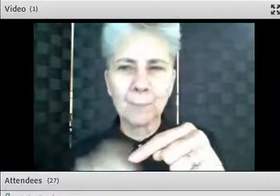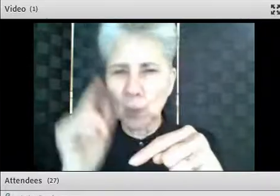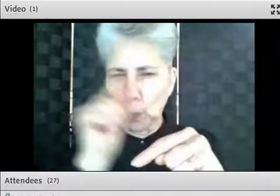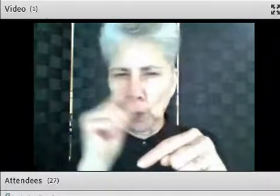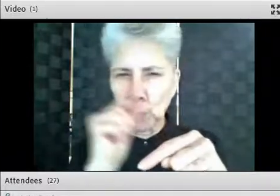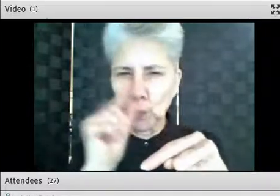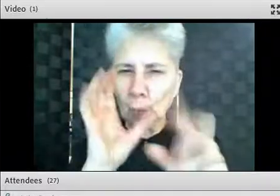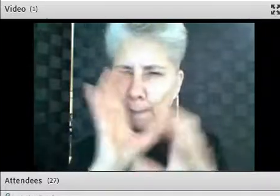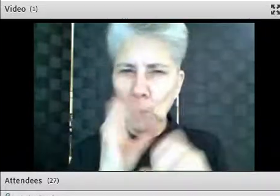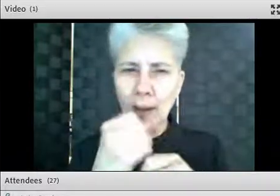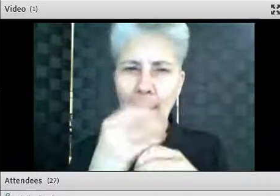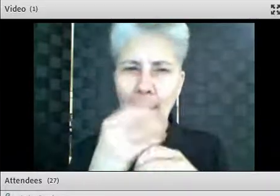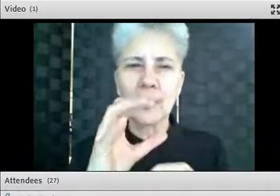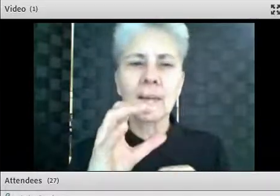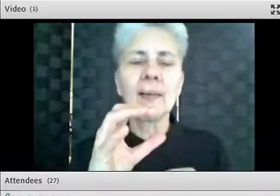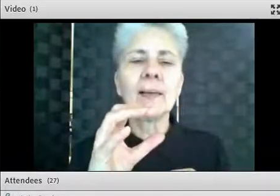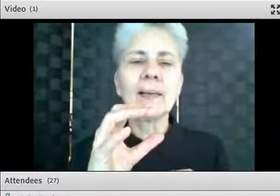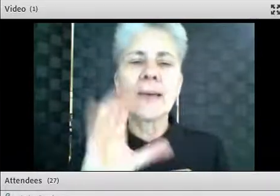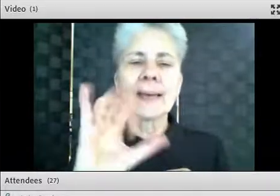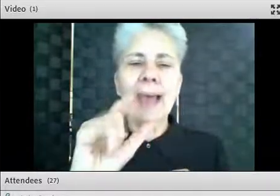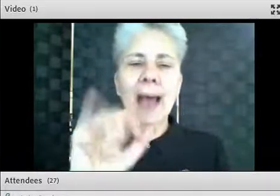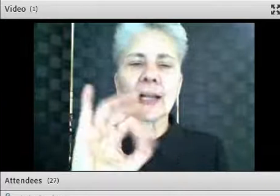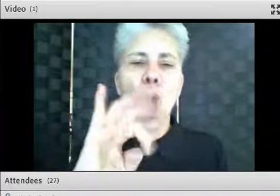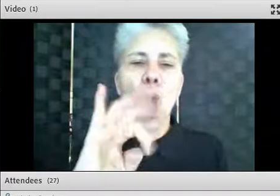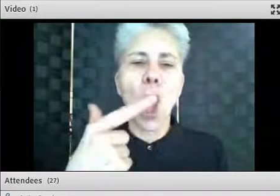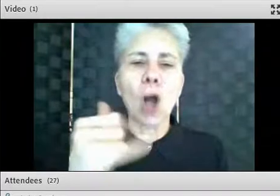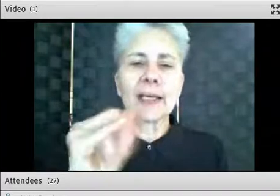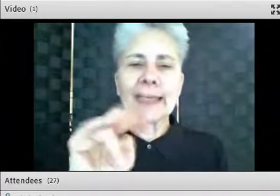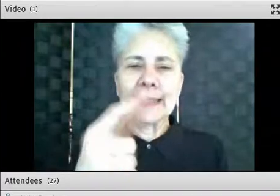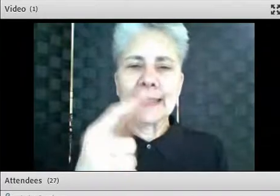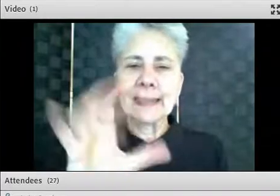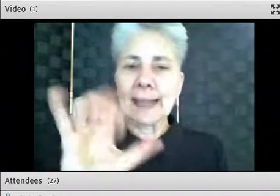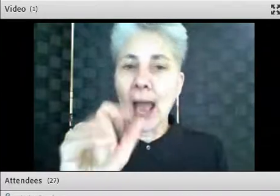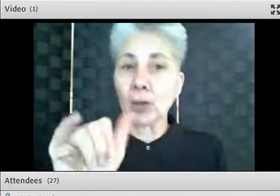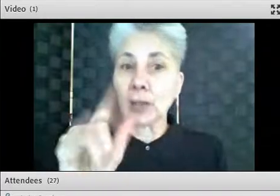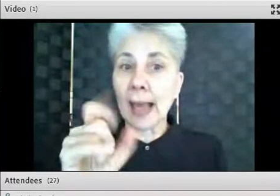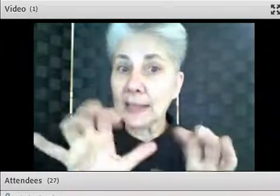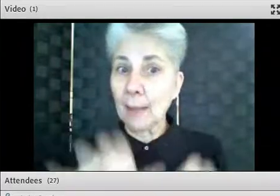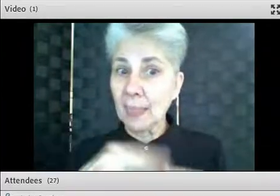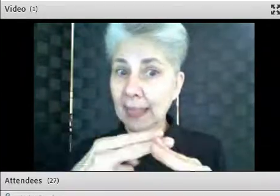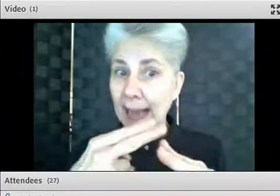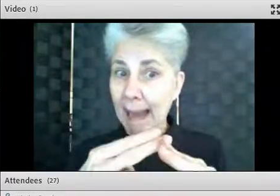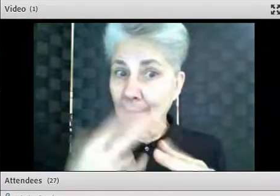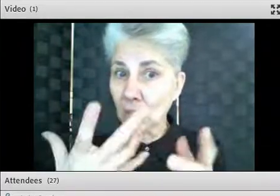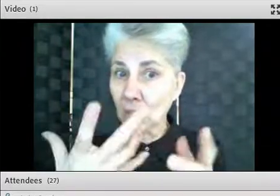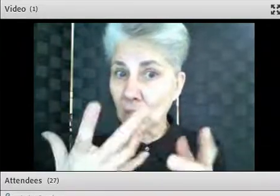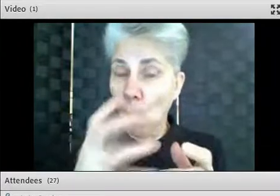the cataloging calculator, that you just type in the name that you want Cuttered,